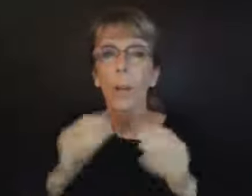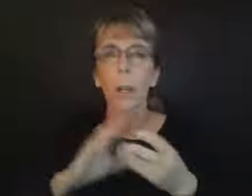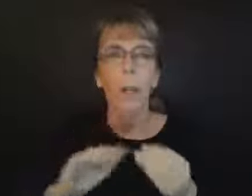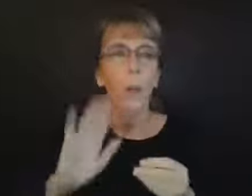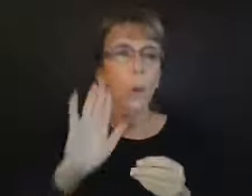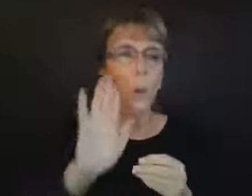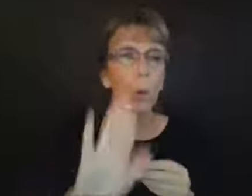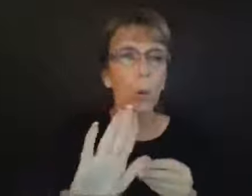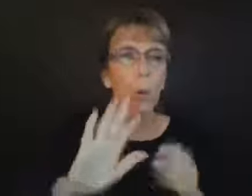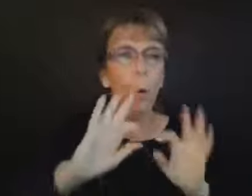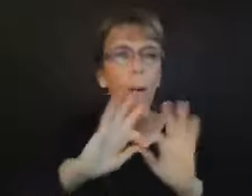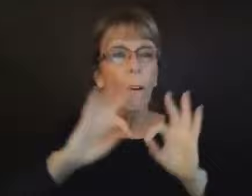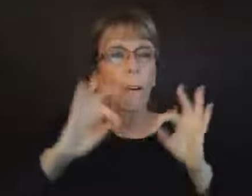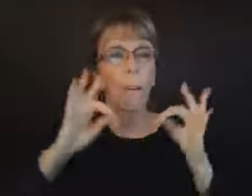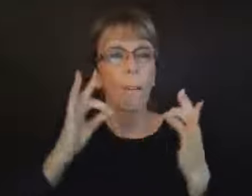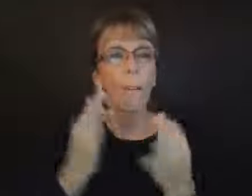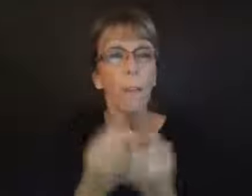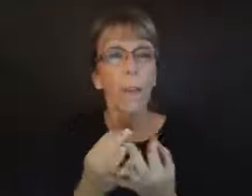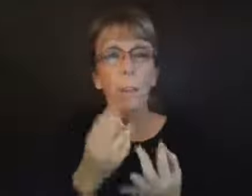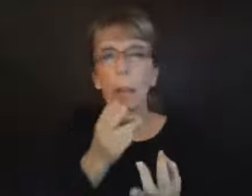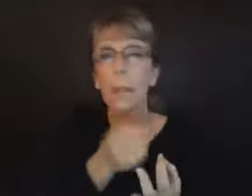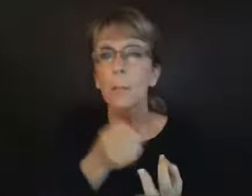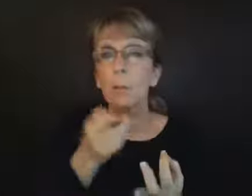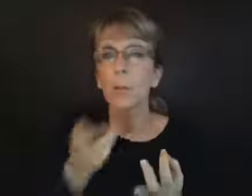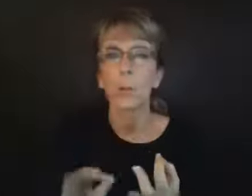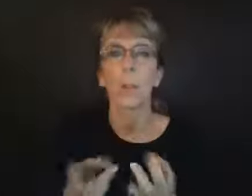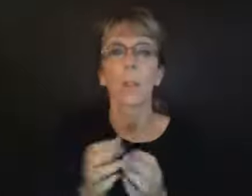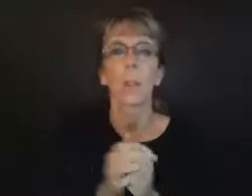your family history.